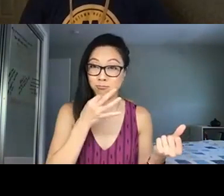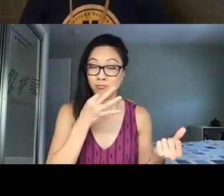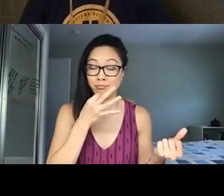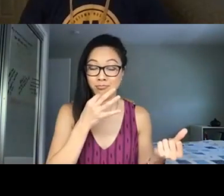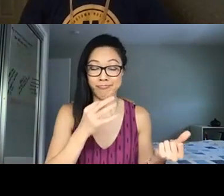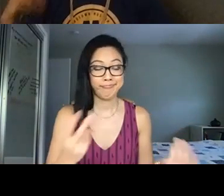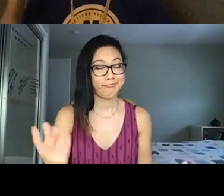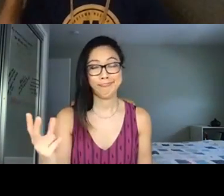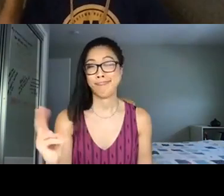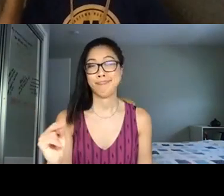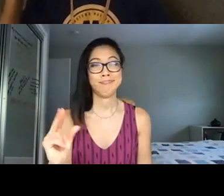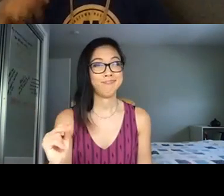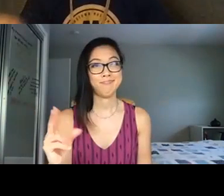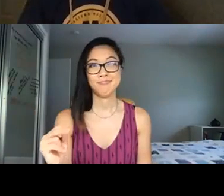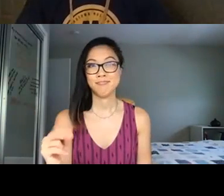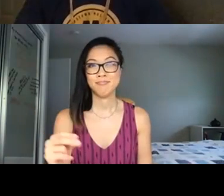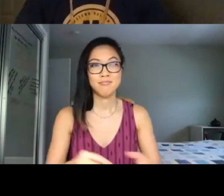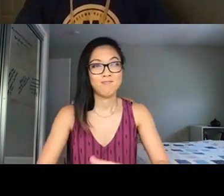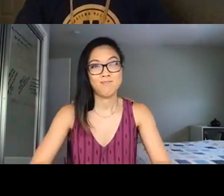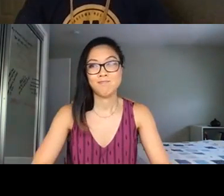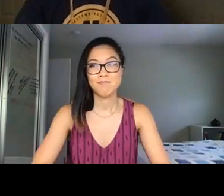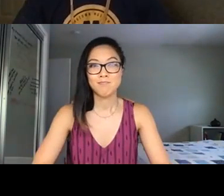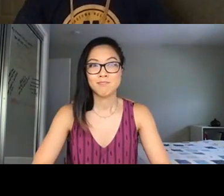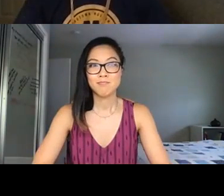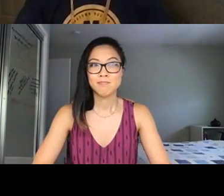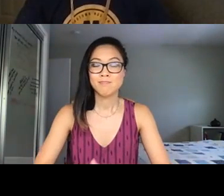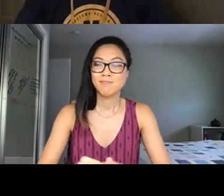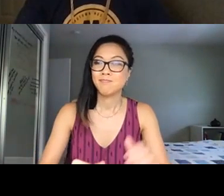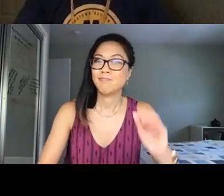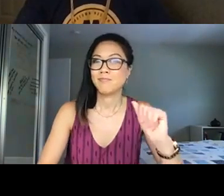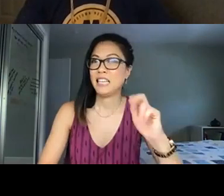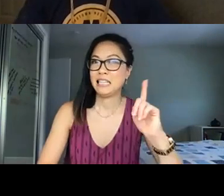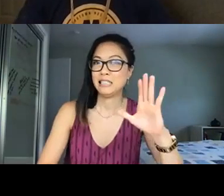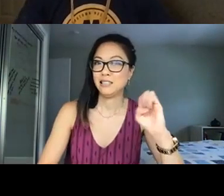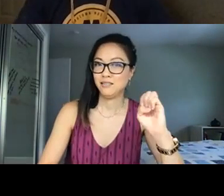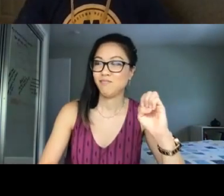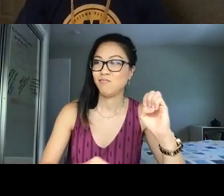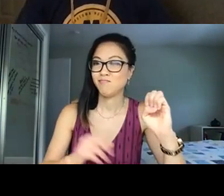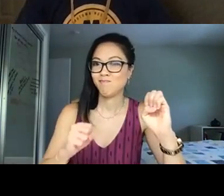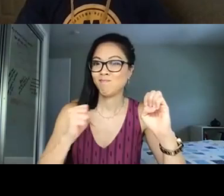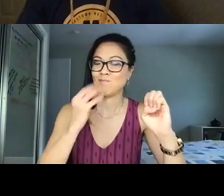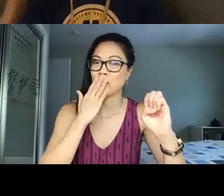7 >> Thank you for sharing that.